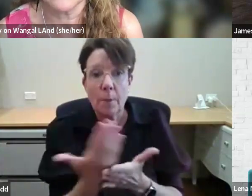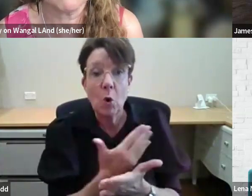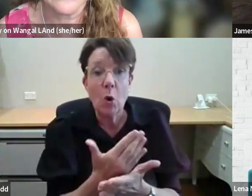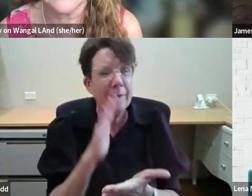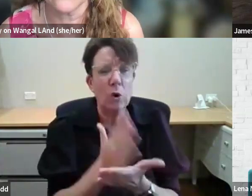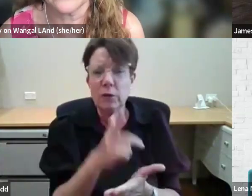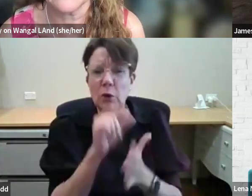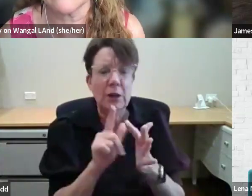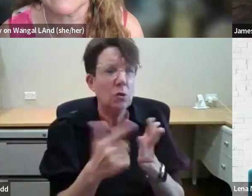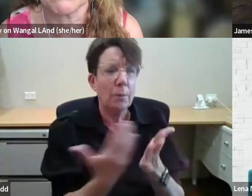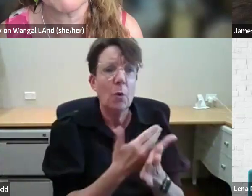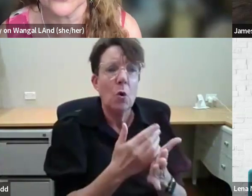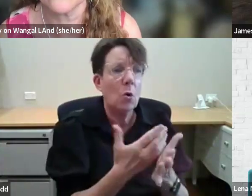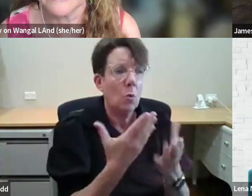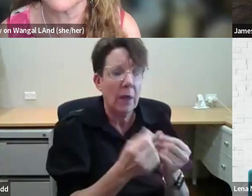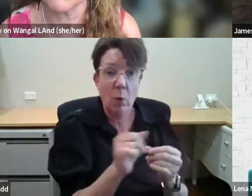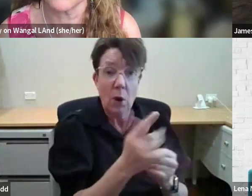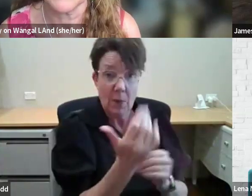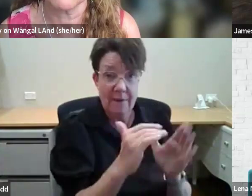it. >> I will jump in and